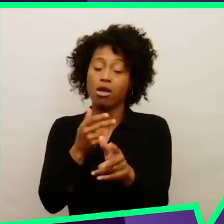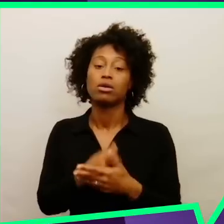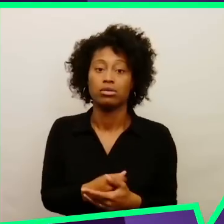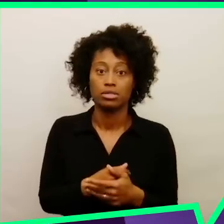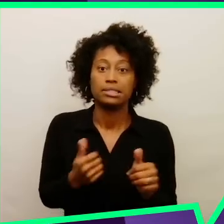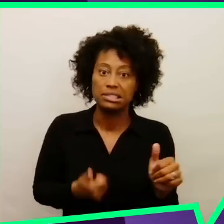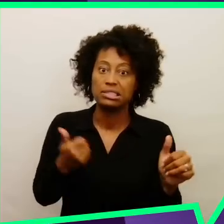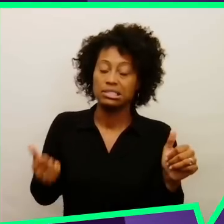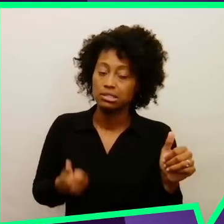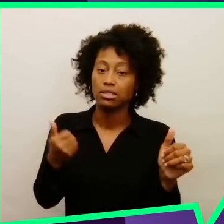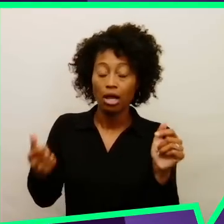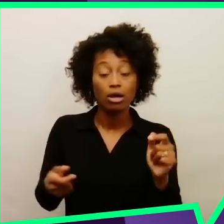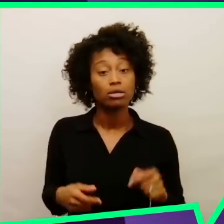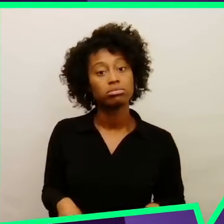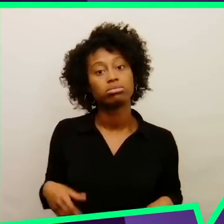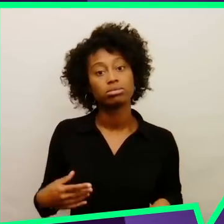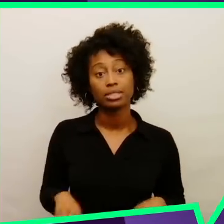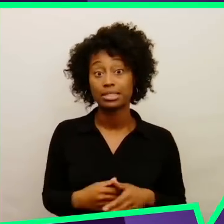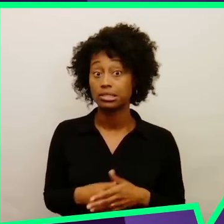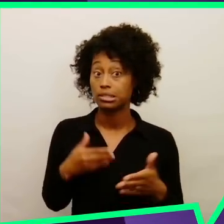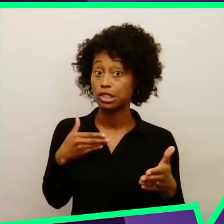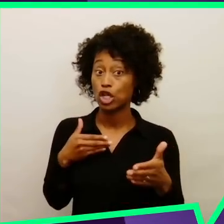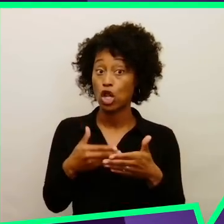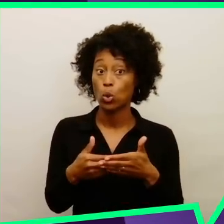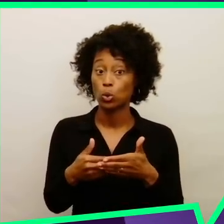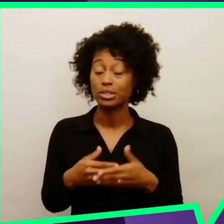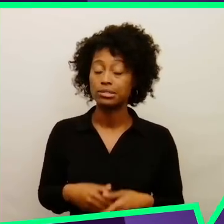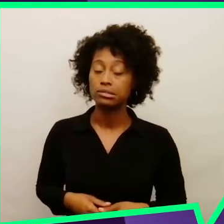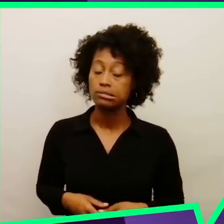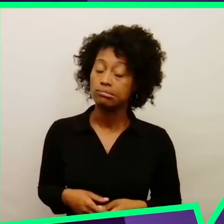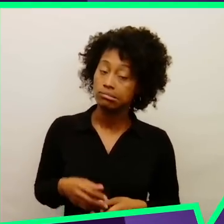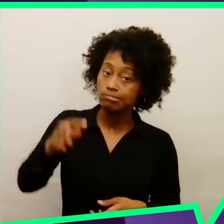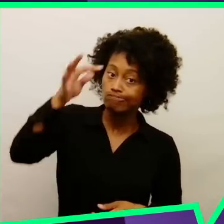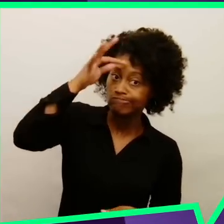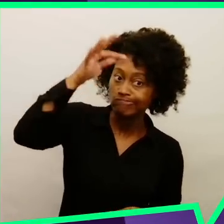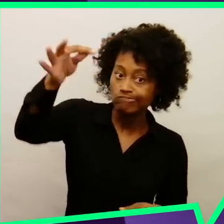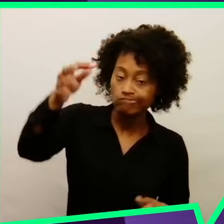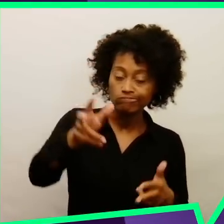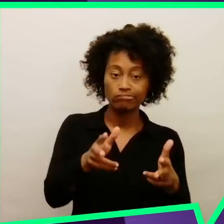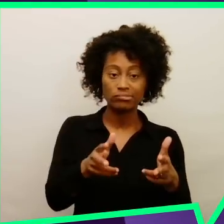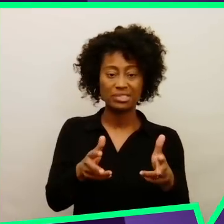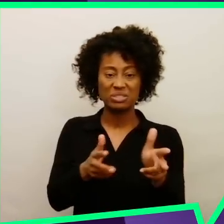Oh, My gosh. This looks very, very close. You can see on that mini map how close those two really are.